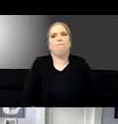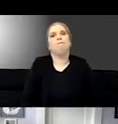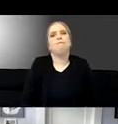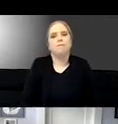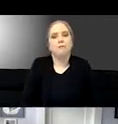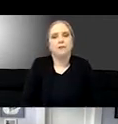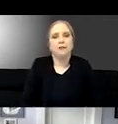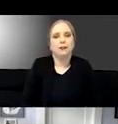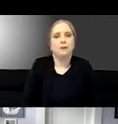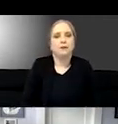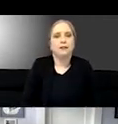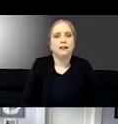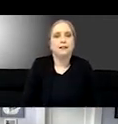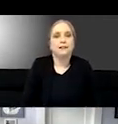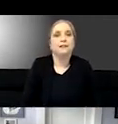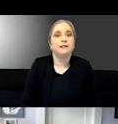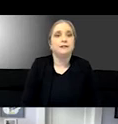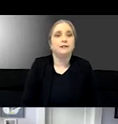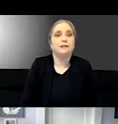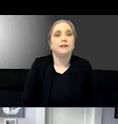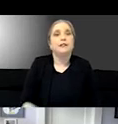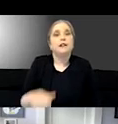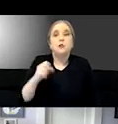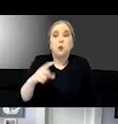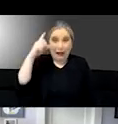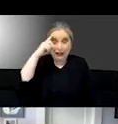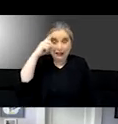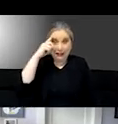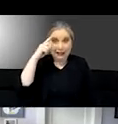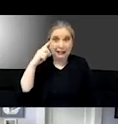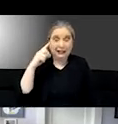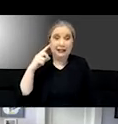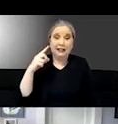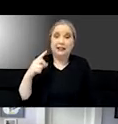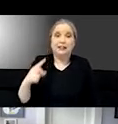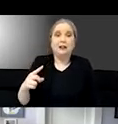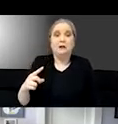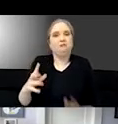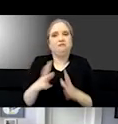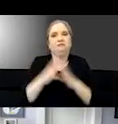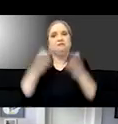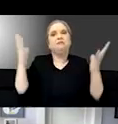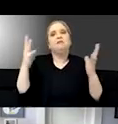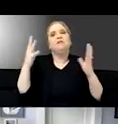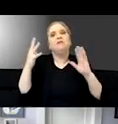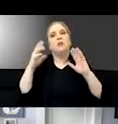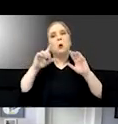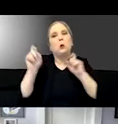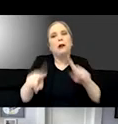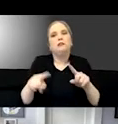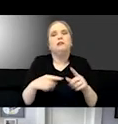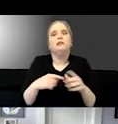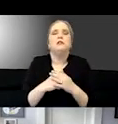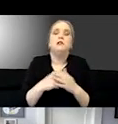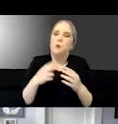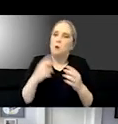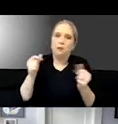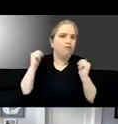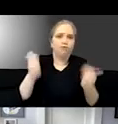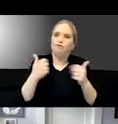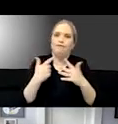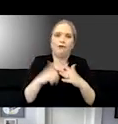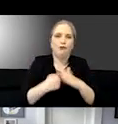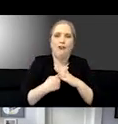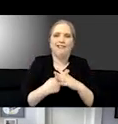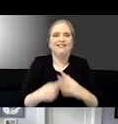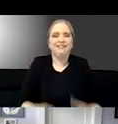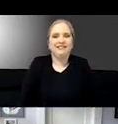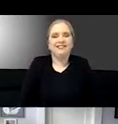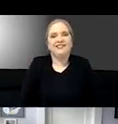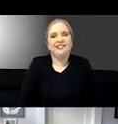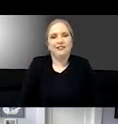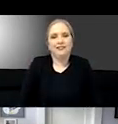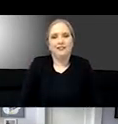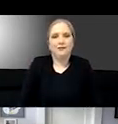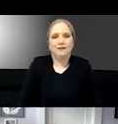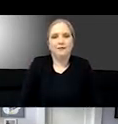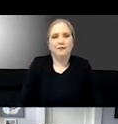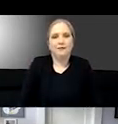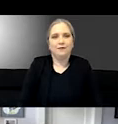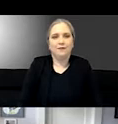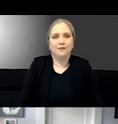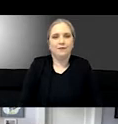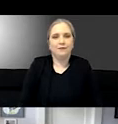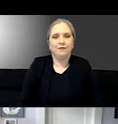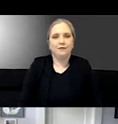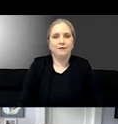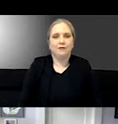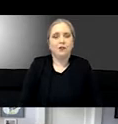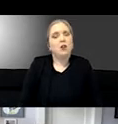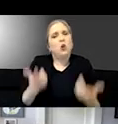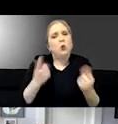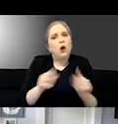So, I think what I want to do -- we have tons of questions. So I want to get right into them, if we can. So we're going to try to ask you guys to give brief answers so we can get to as many questions as we can.